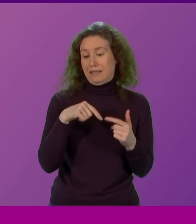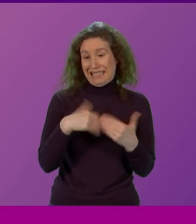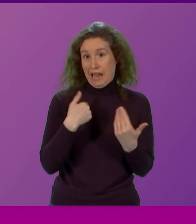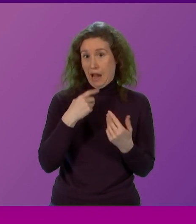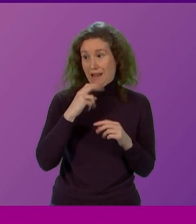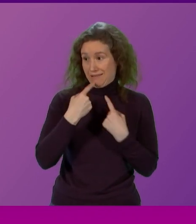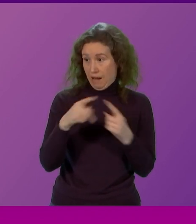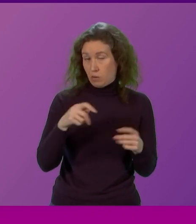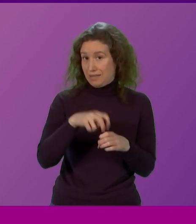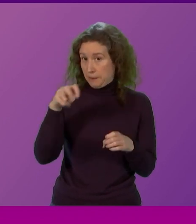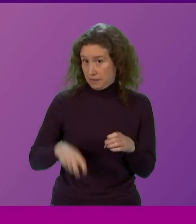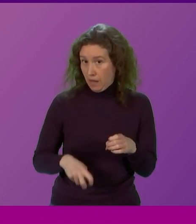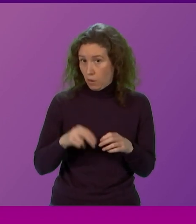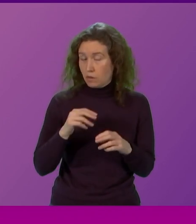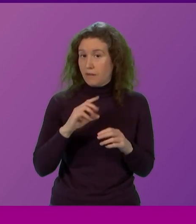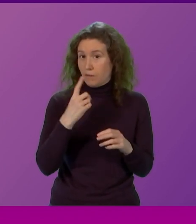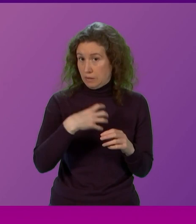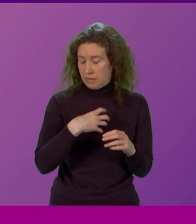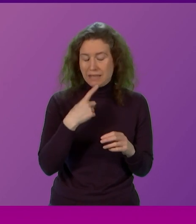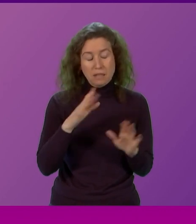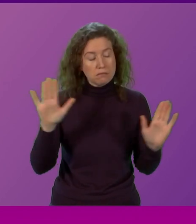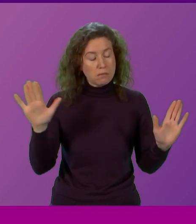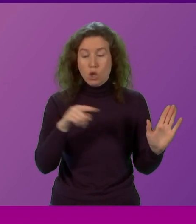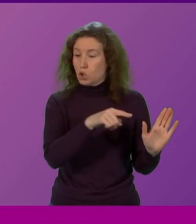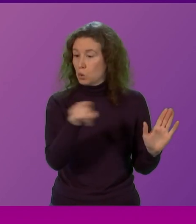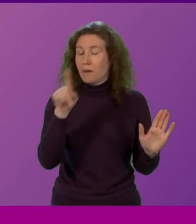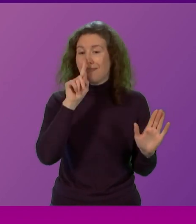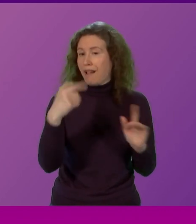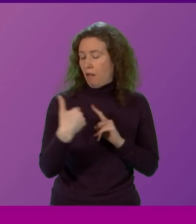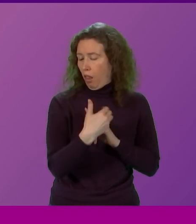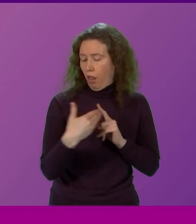be stepping down as First Minister that nobody would entice me into expressing a preference